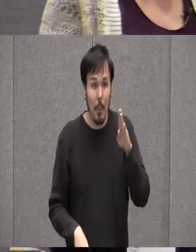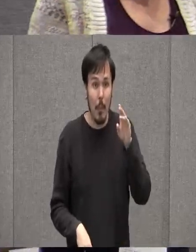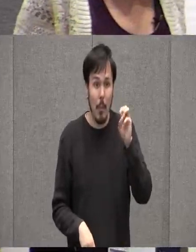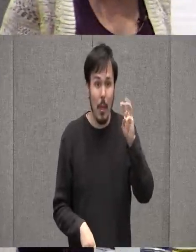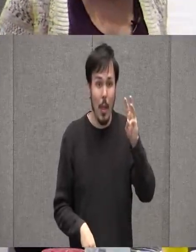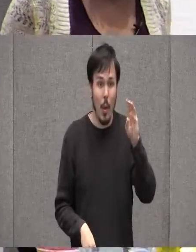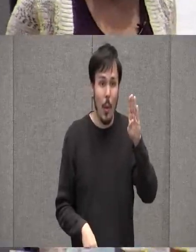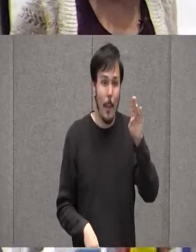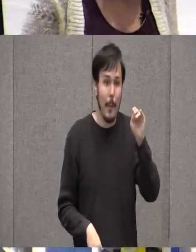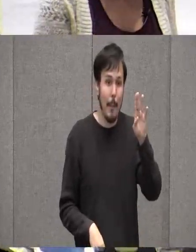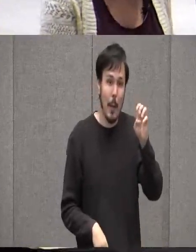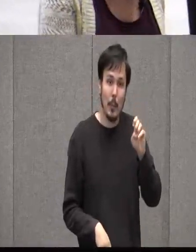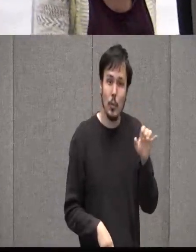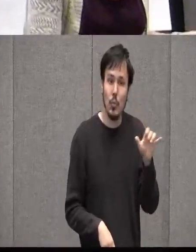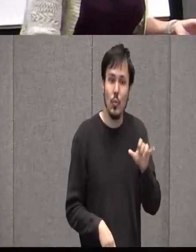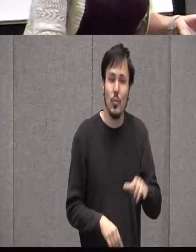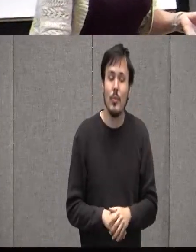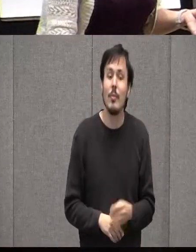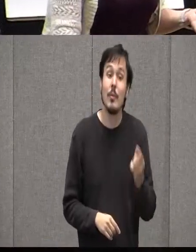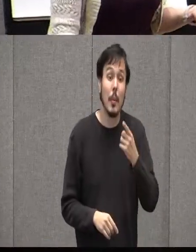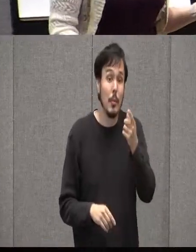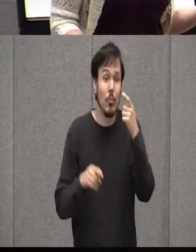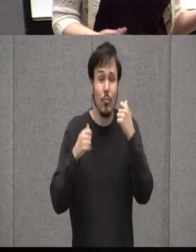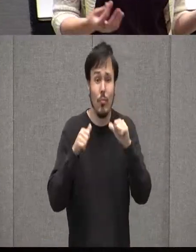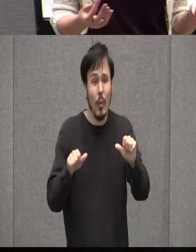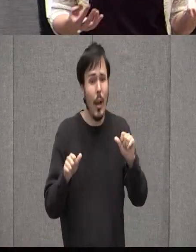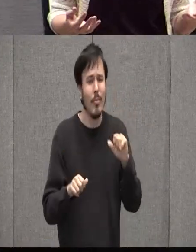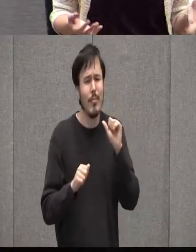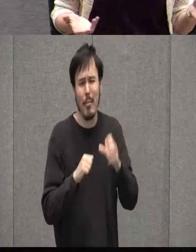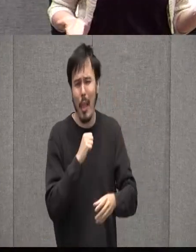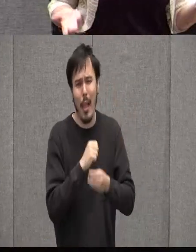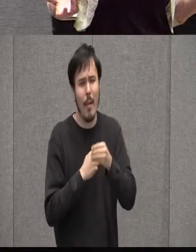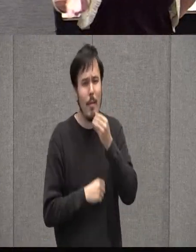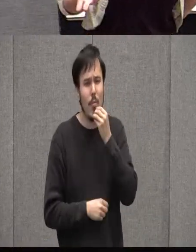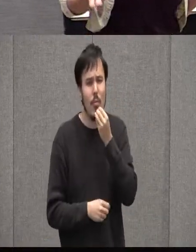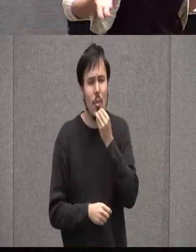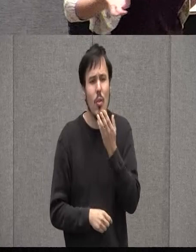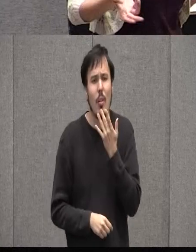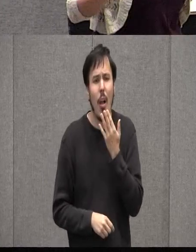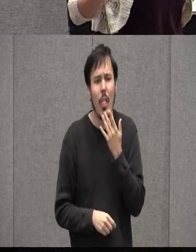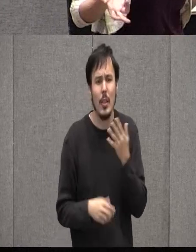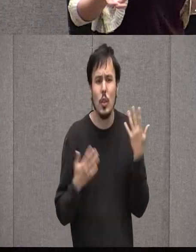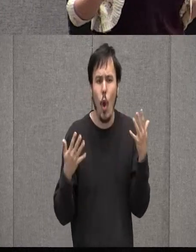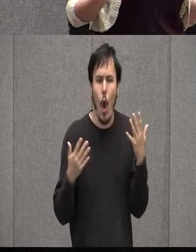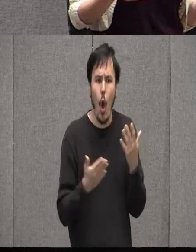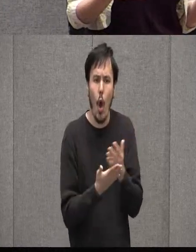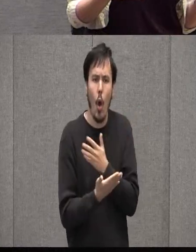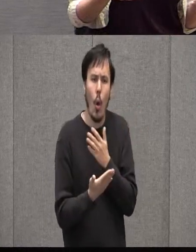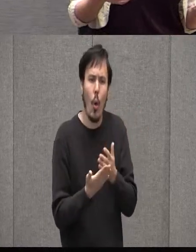So, something that you can try out, and remember, you can just add food coloring to already-made bubbles if that's what you have.